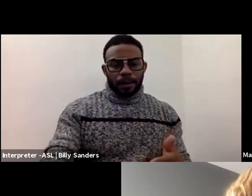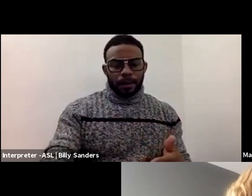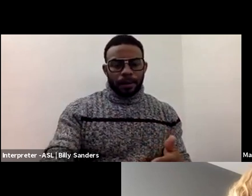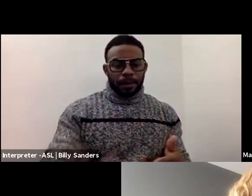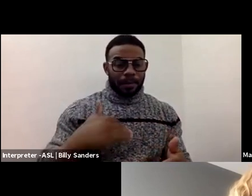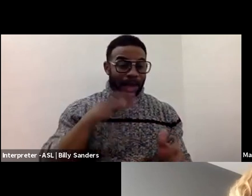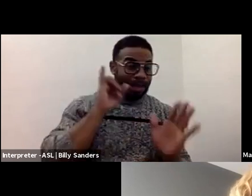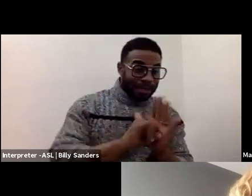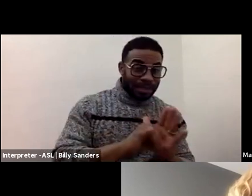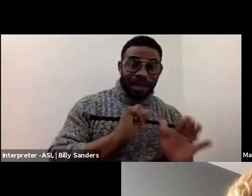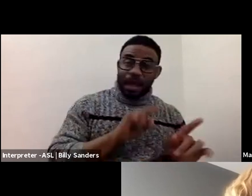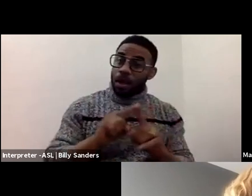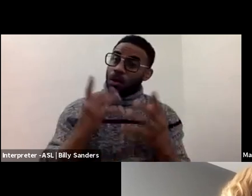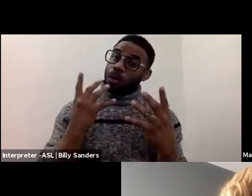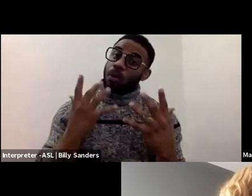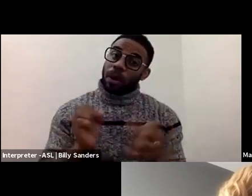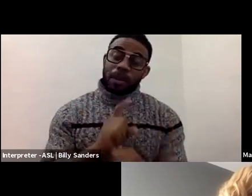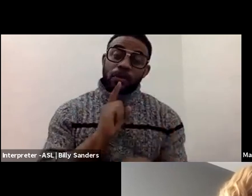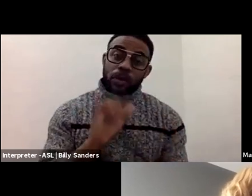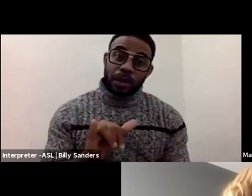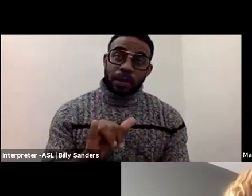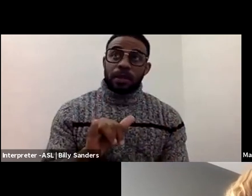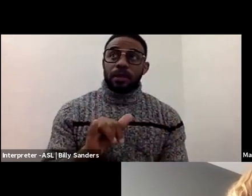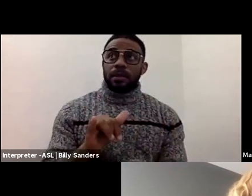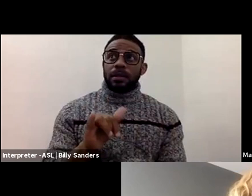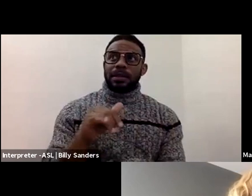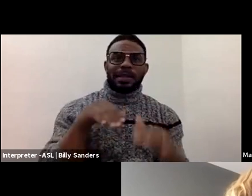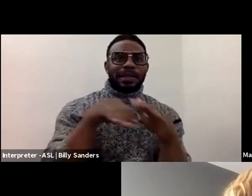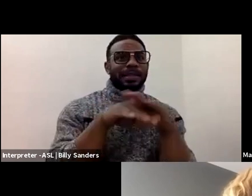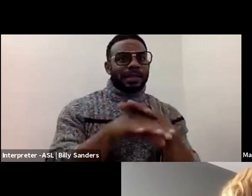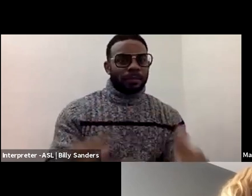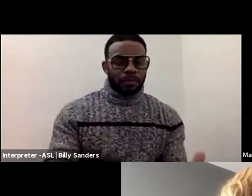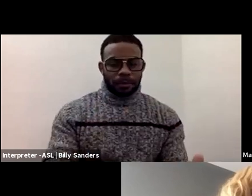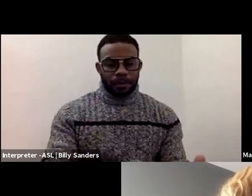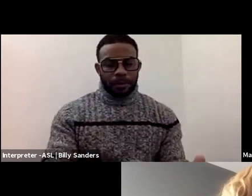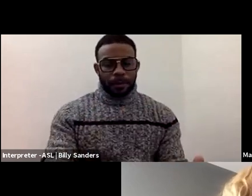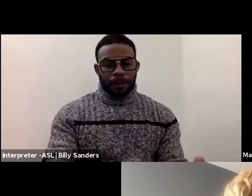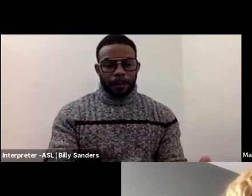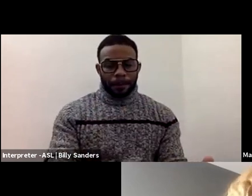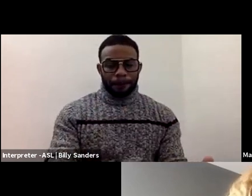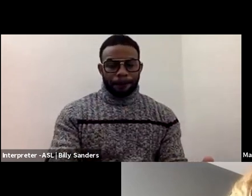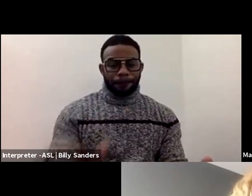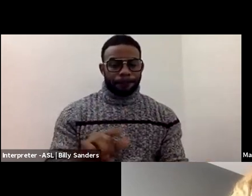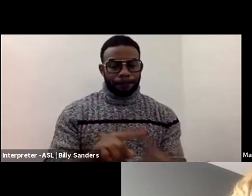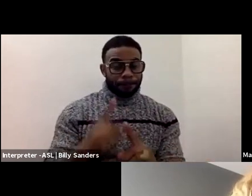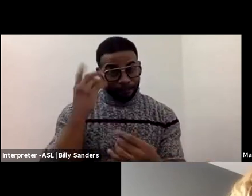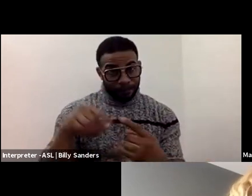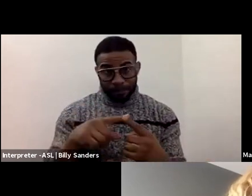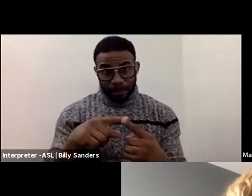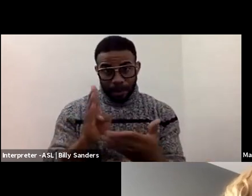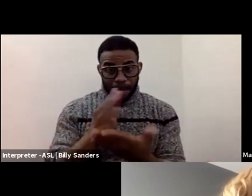And I also wanted to make sure that it was accessible. And I was also thinking about budget.